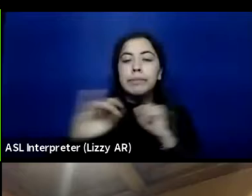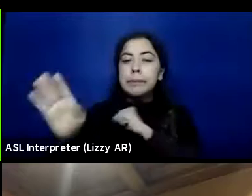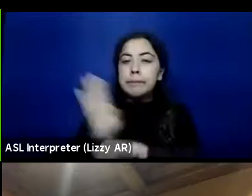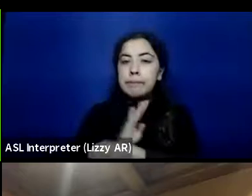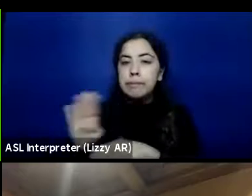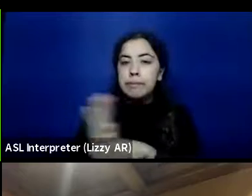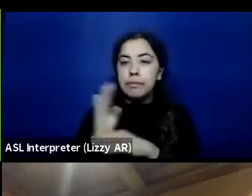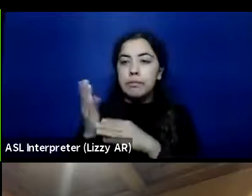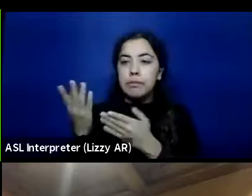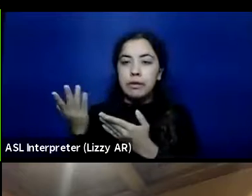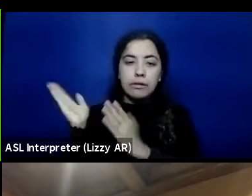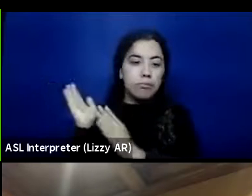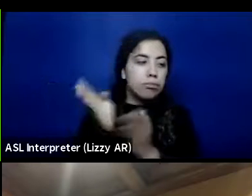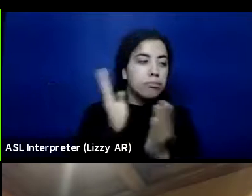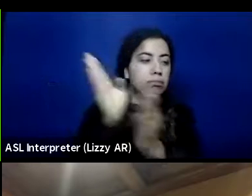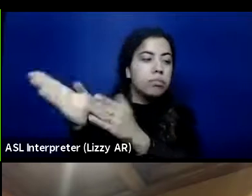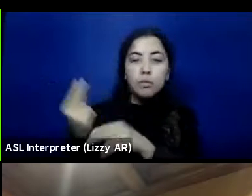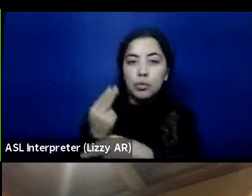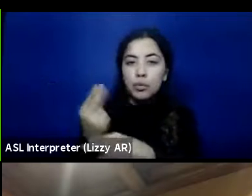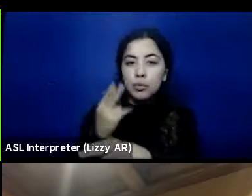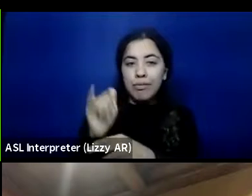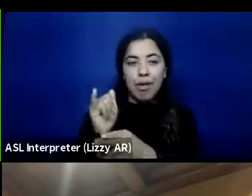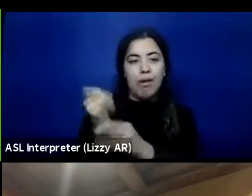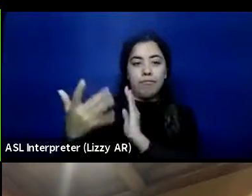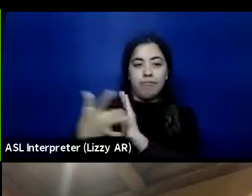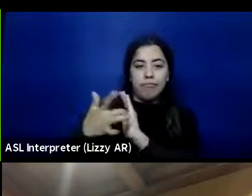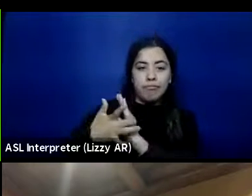we suddenly have a much larger population